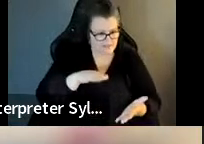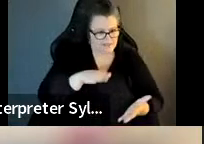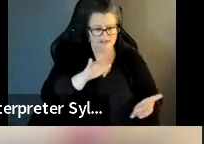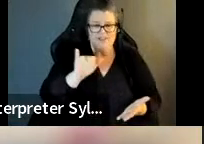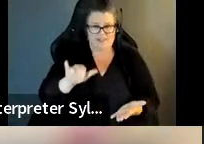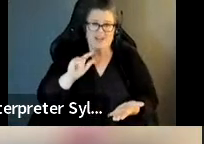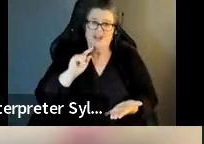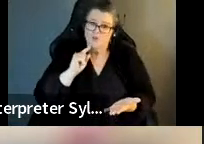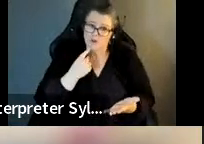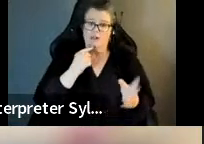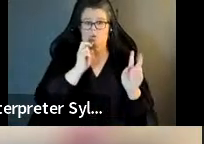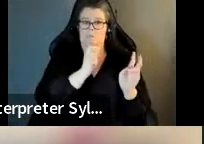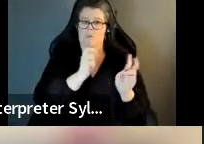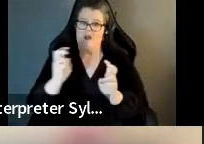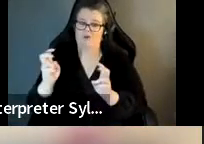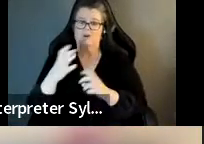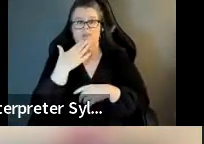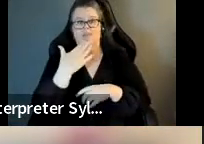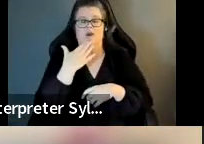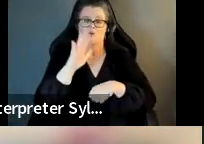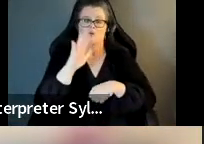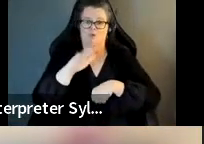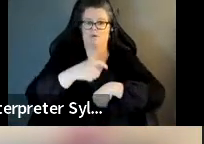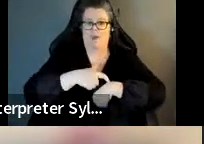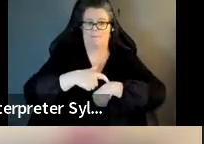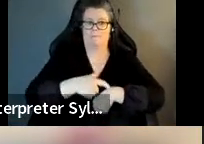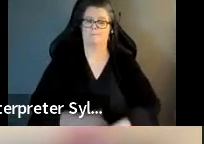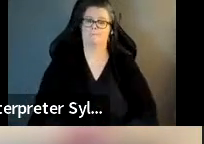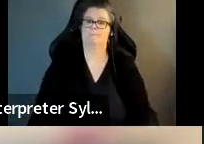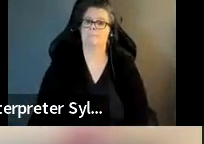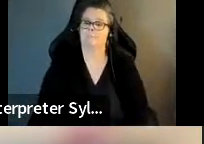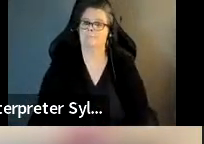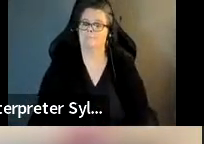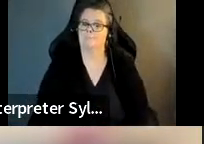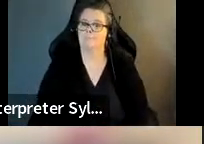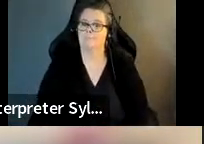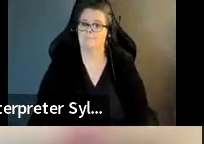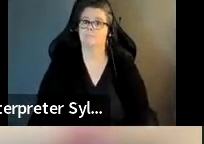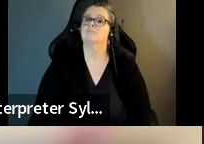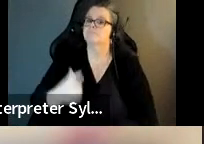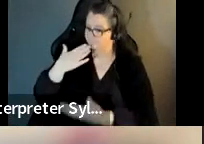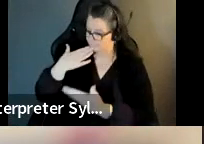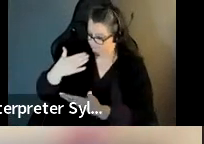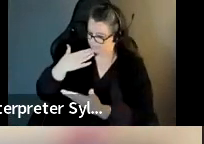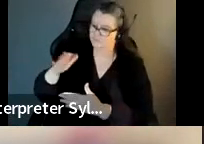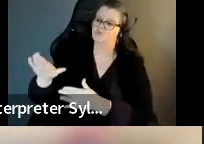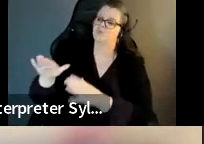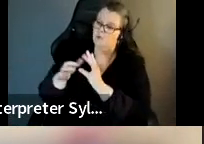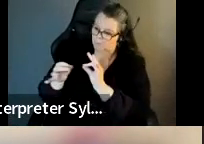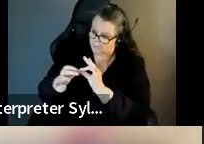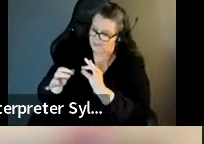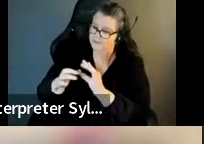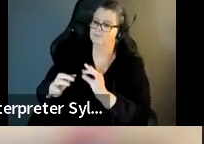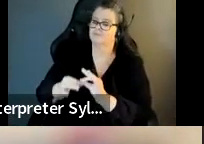Bobby Stinnette: Thank you for your comment.